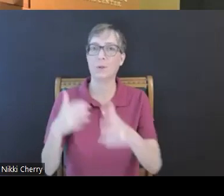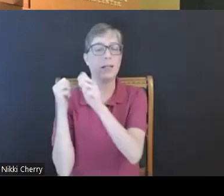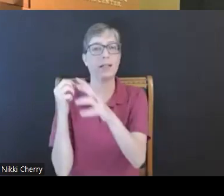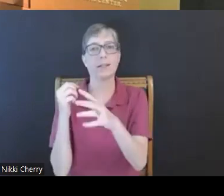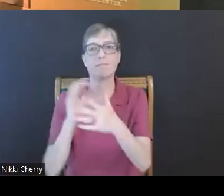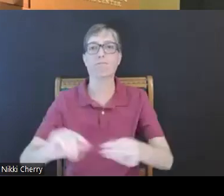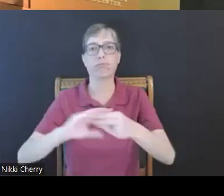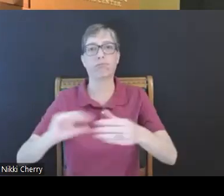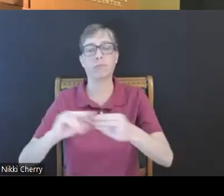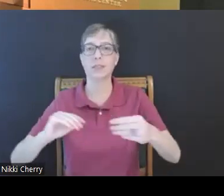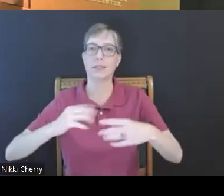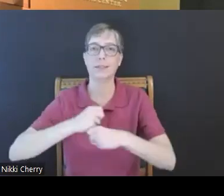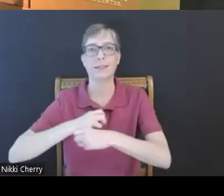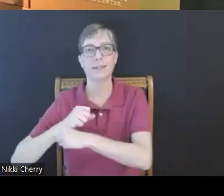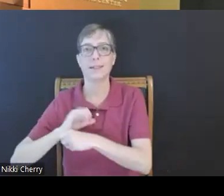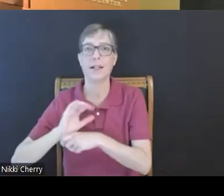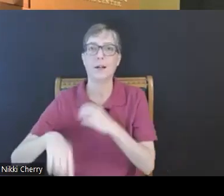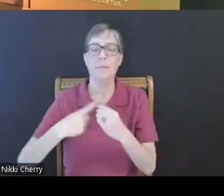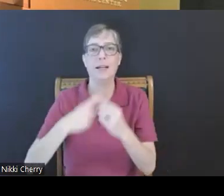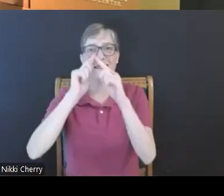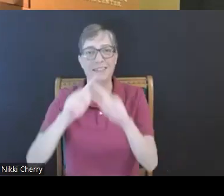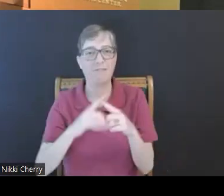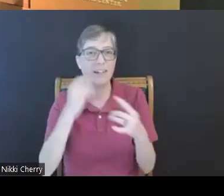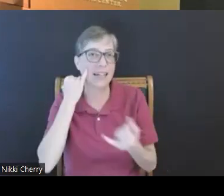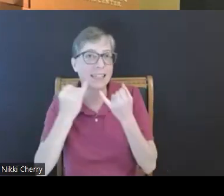about how could you take a psychiatrist and leverage or a psychologist and leverage their